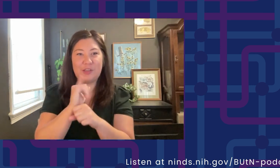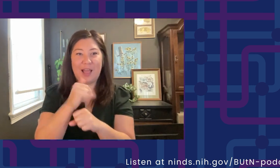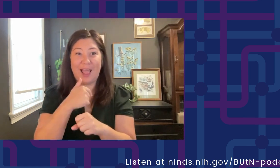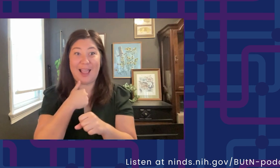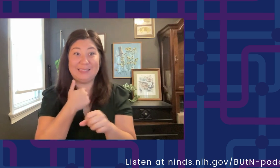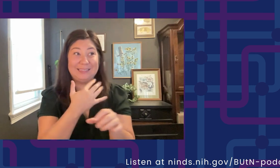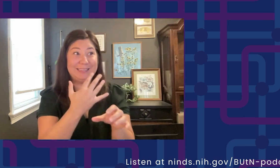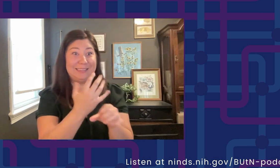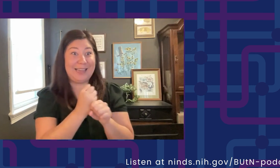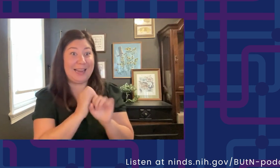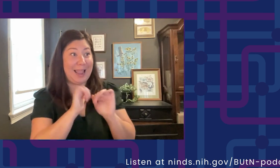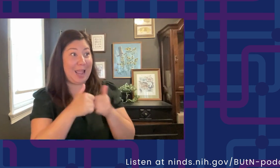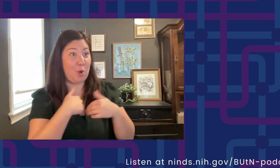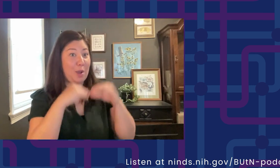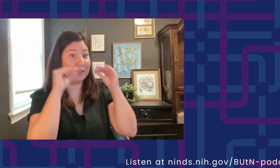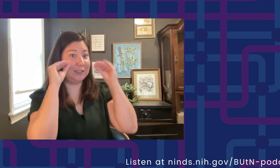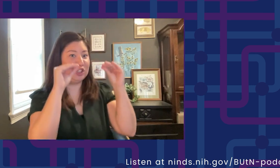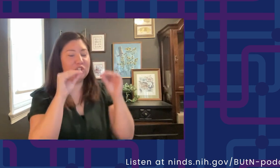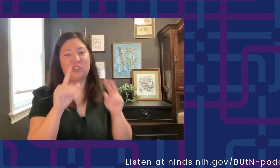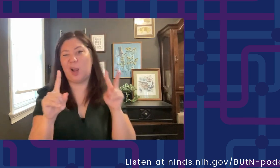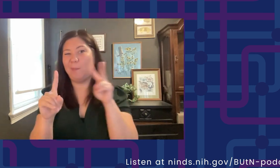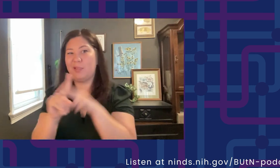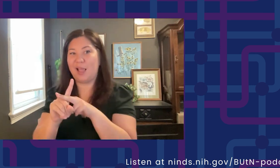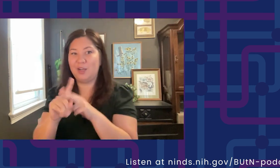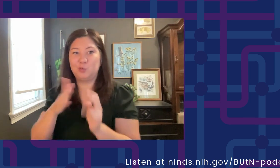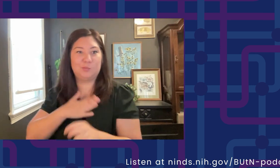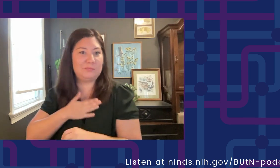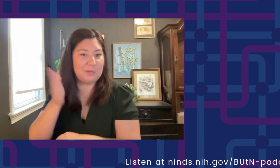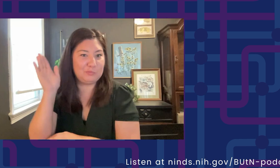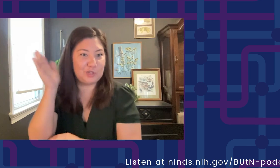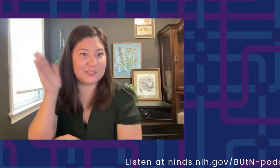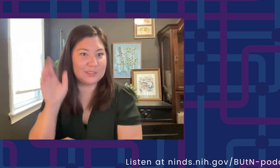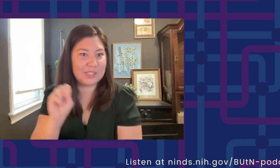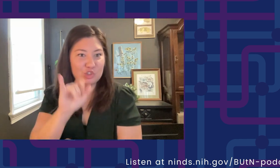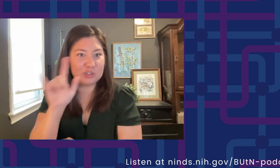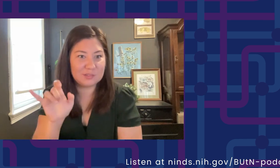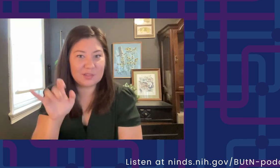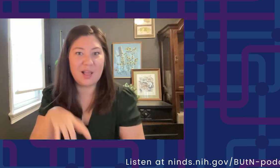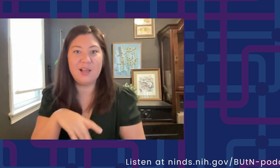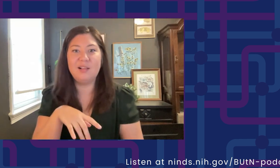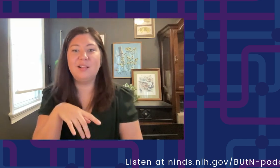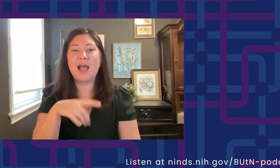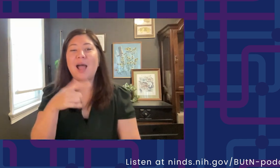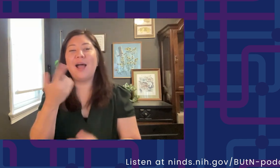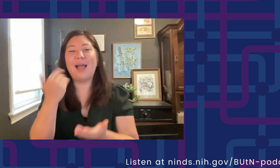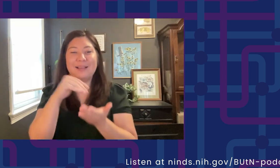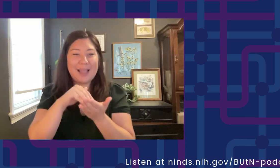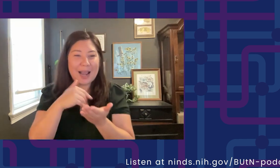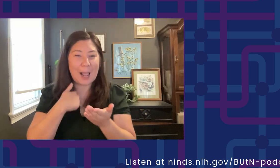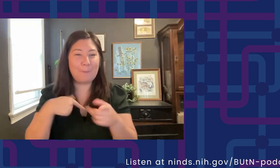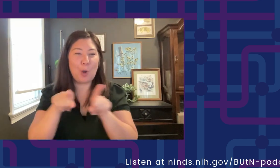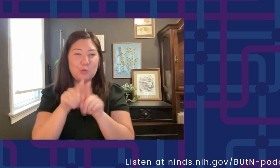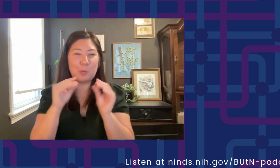So I've learned over the years, that I take how I teach and I apply that to my presentations and my presentation style.